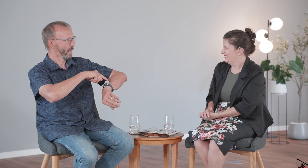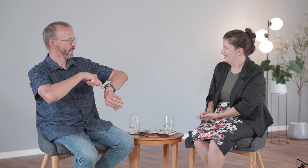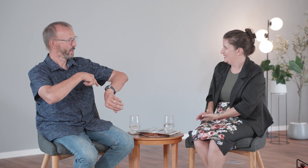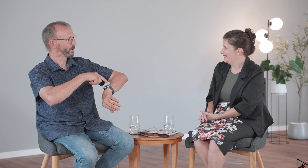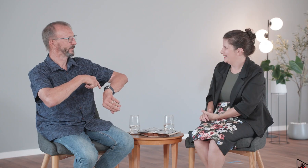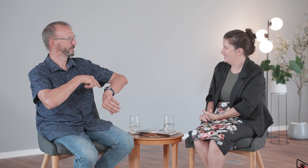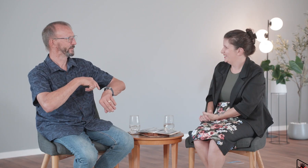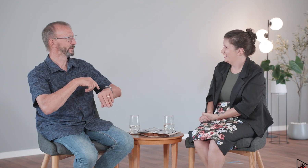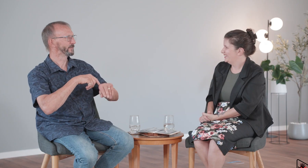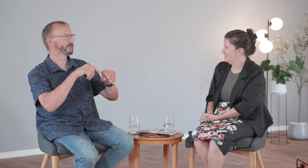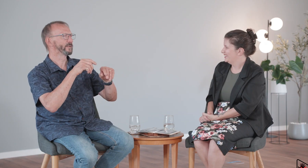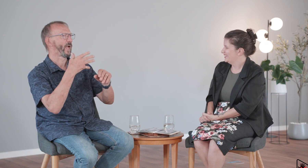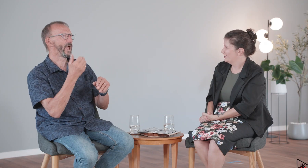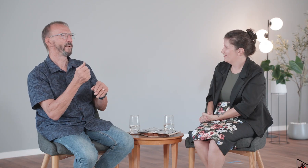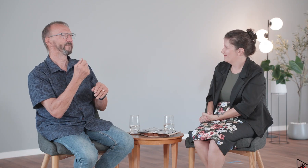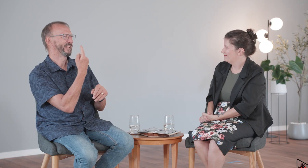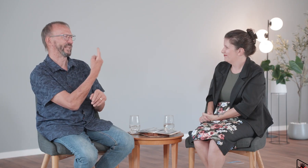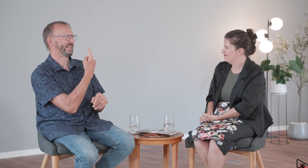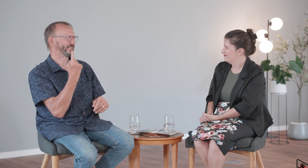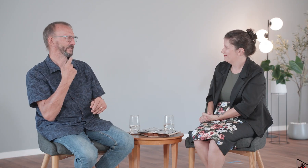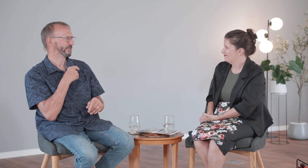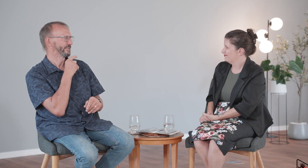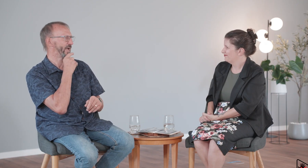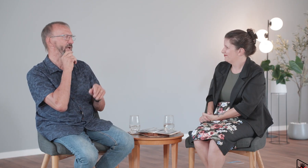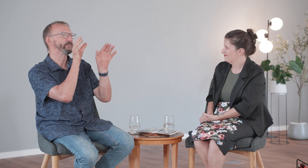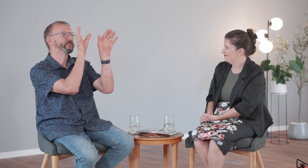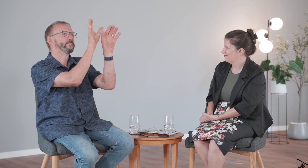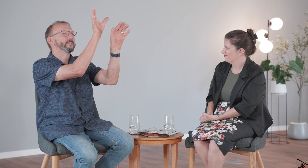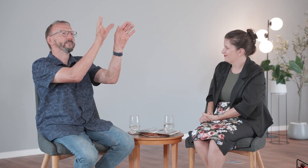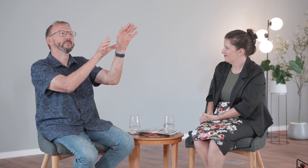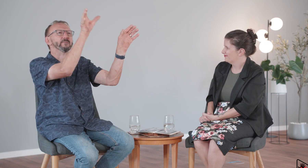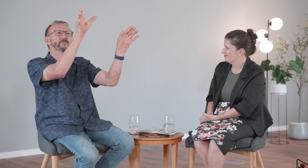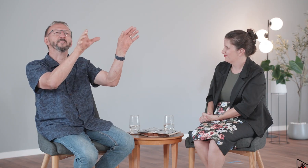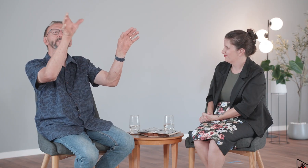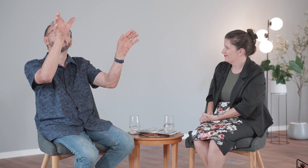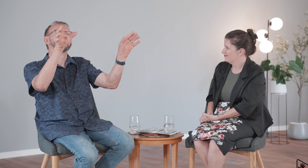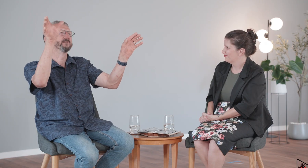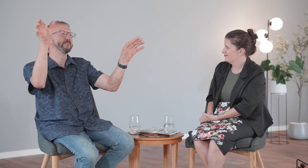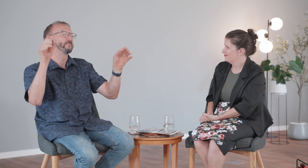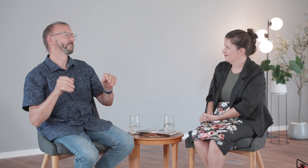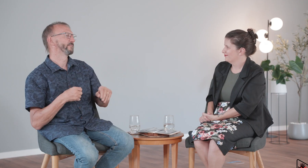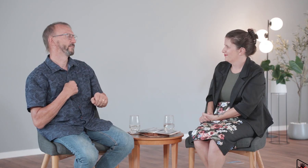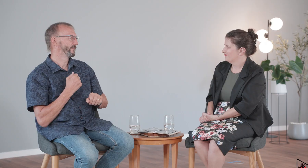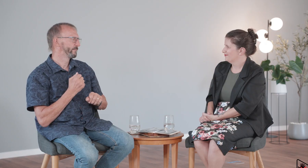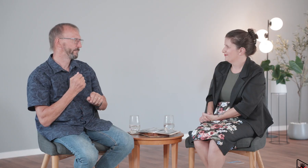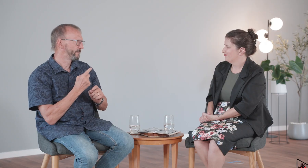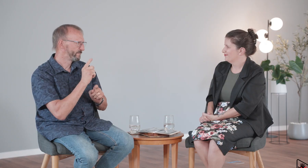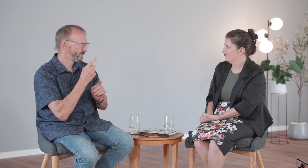and again. And each individual staff member had their hours recorded on job cards. So there was